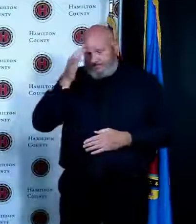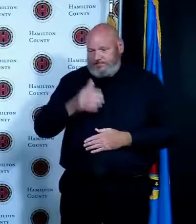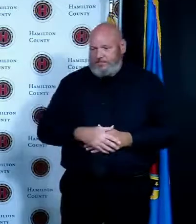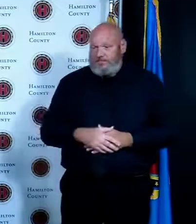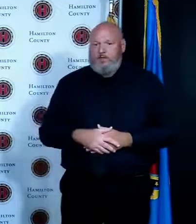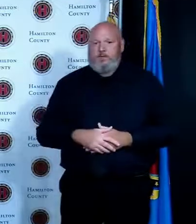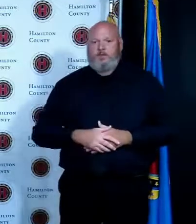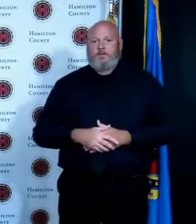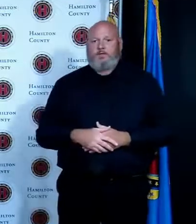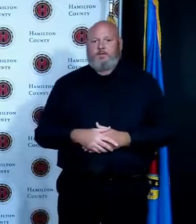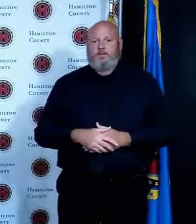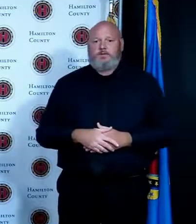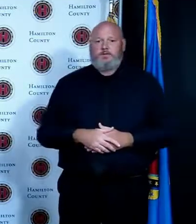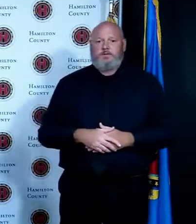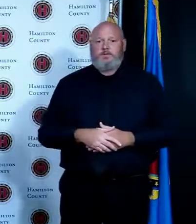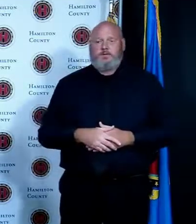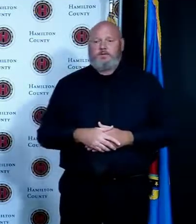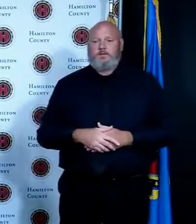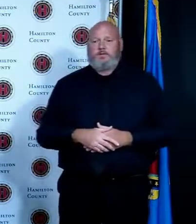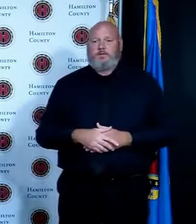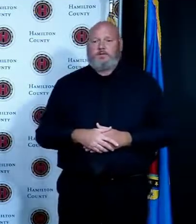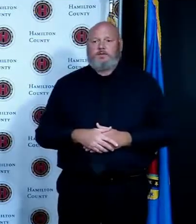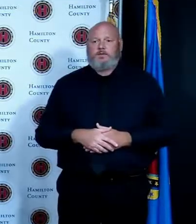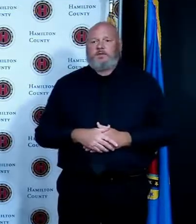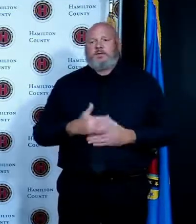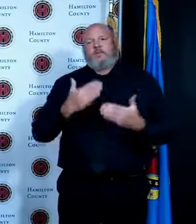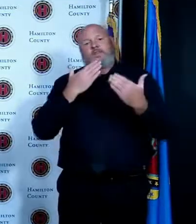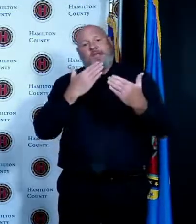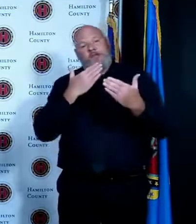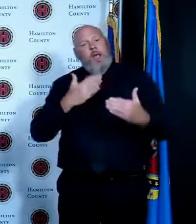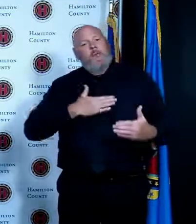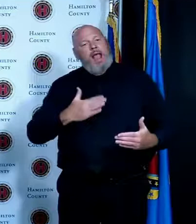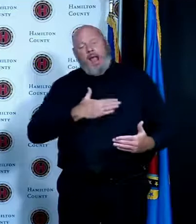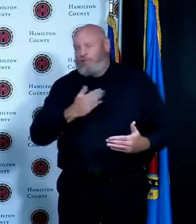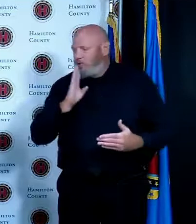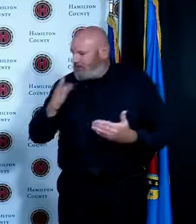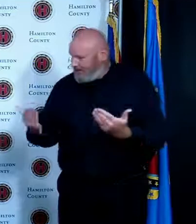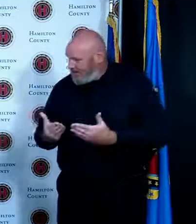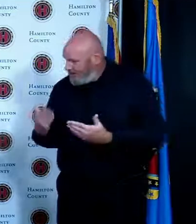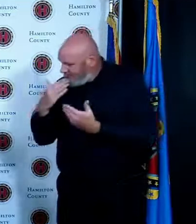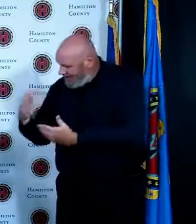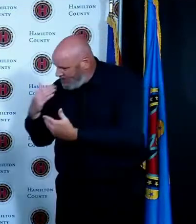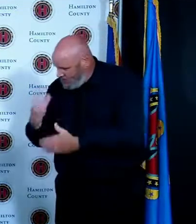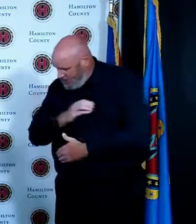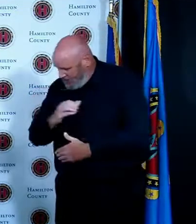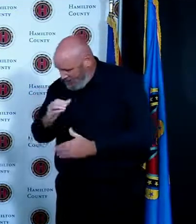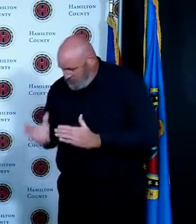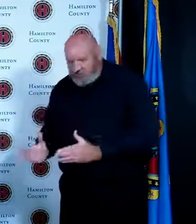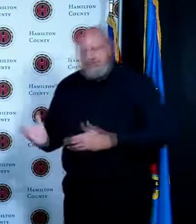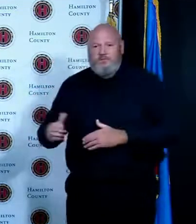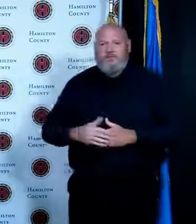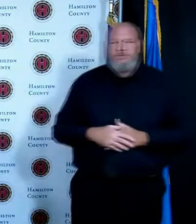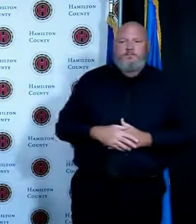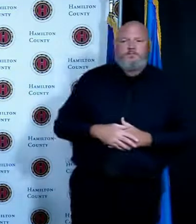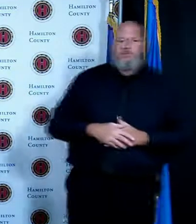thank you commissioner and I'm happy to be here today to provide an update I always like to add one piece of data to the Hamilton County numbers